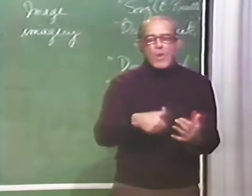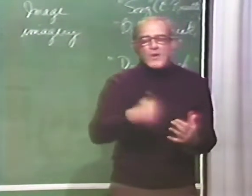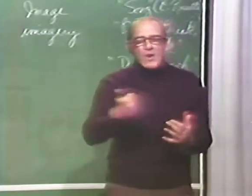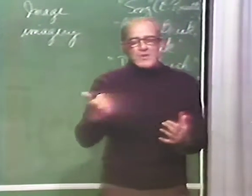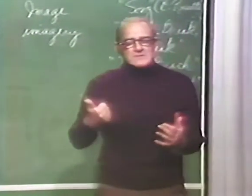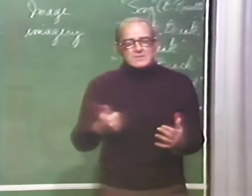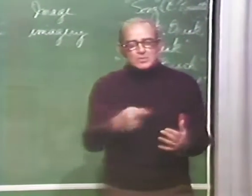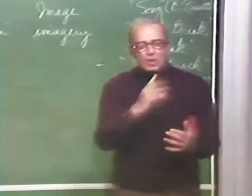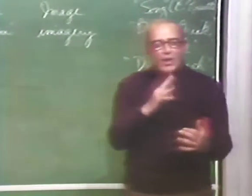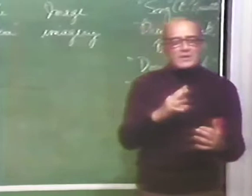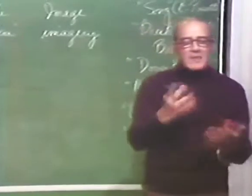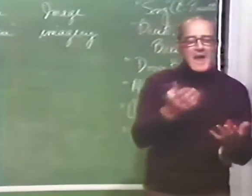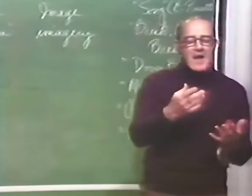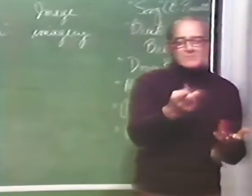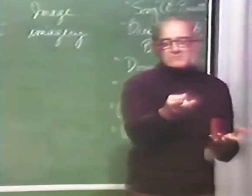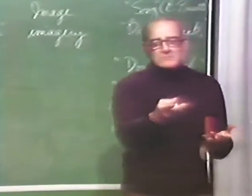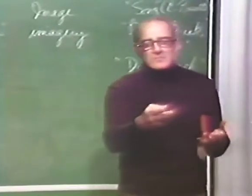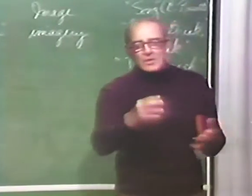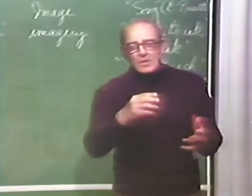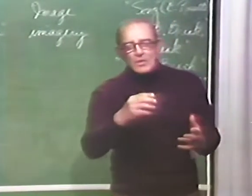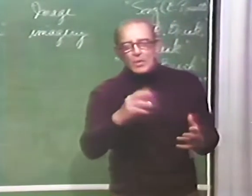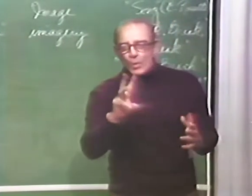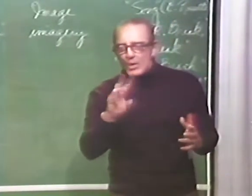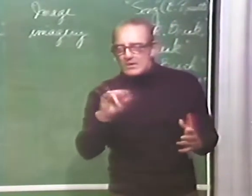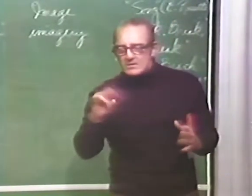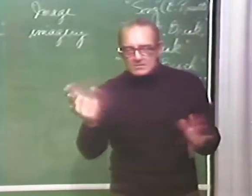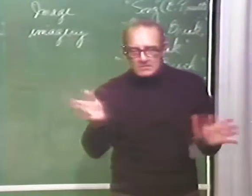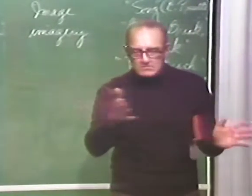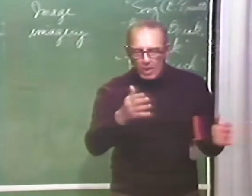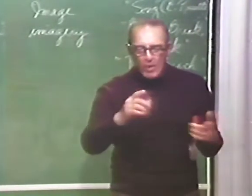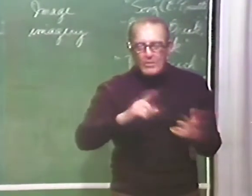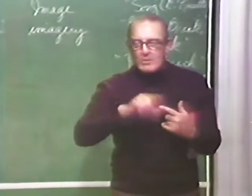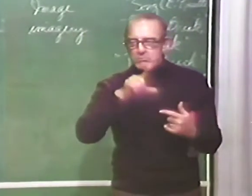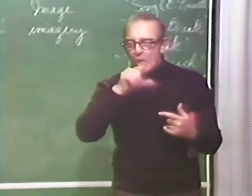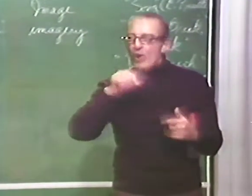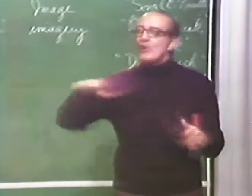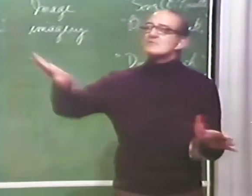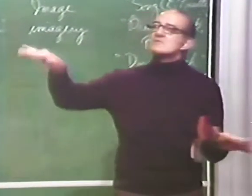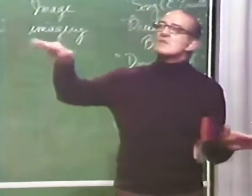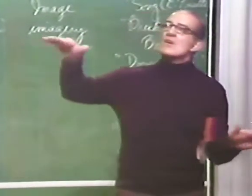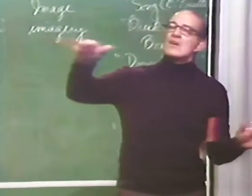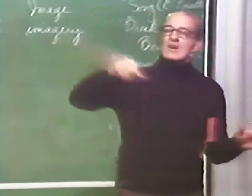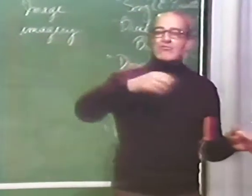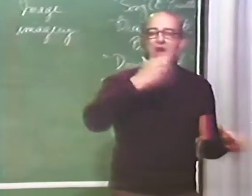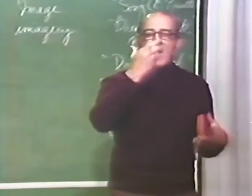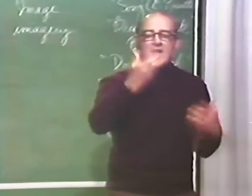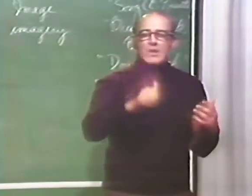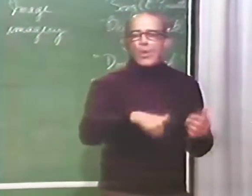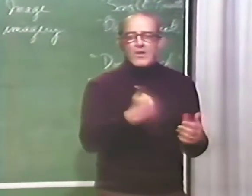WHAT OTHERS? TALKED ABOUT THE WIND BLOWING AND BIRDS CRYING.